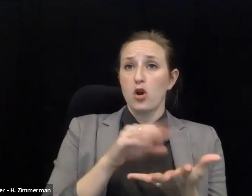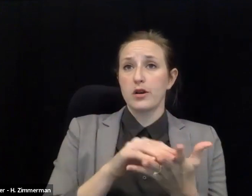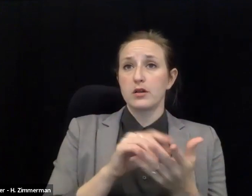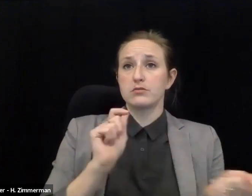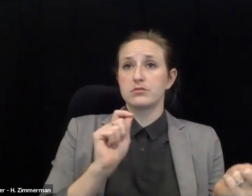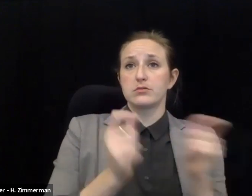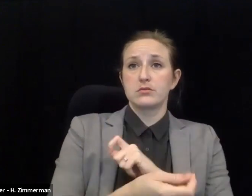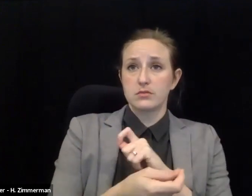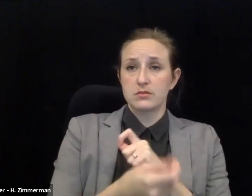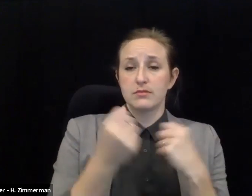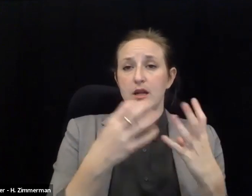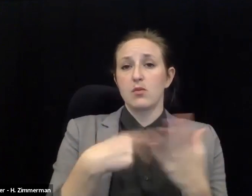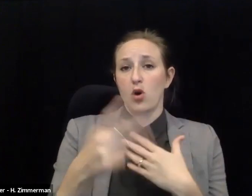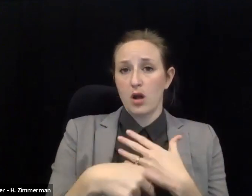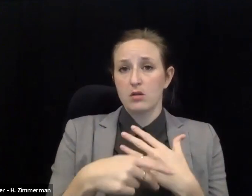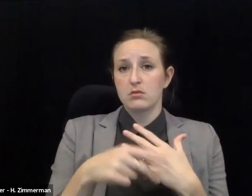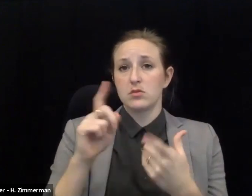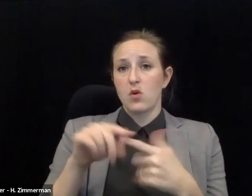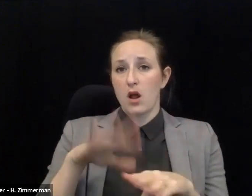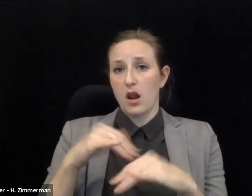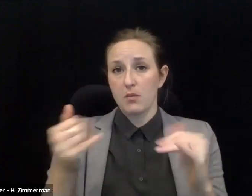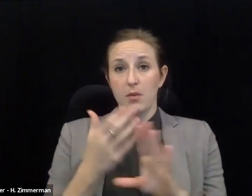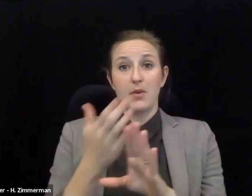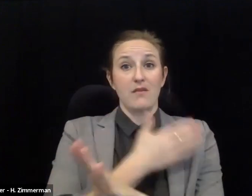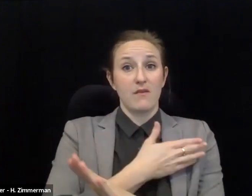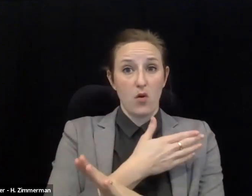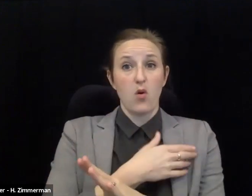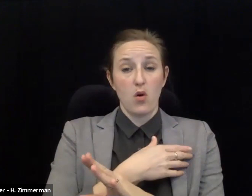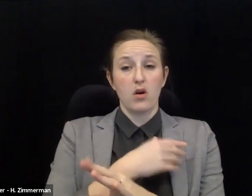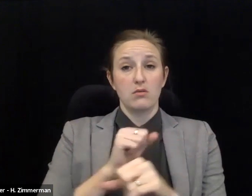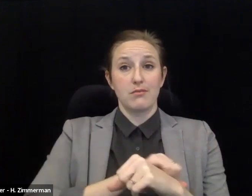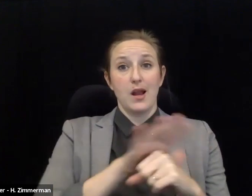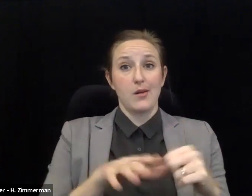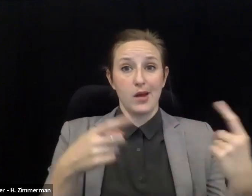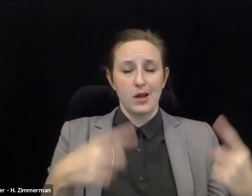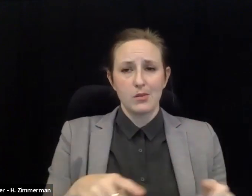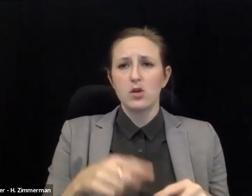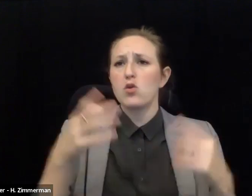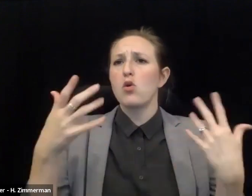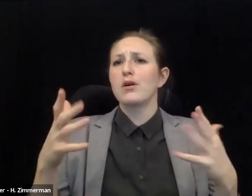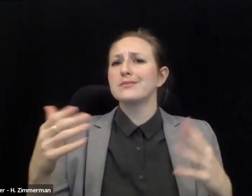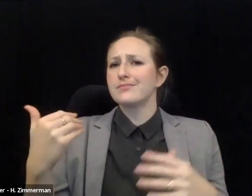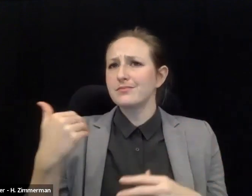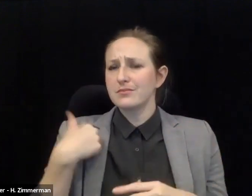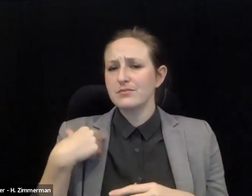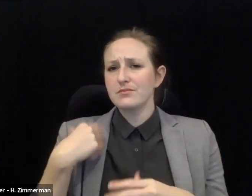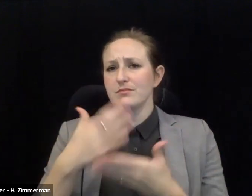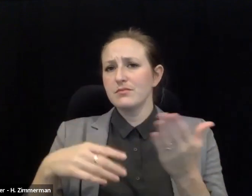virtual but in fact, even before the pandemic started you already had programs that were following a virtual format. And I was curious. What did what were some of the